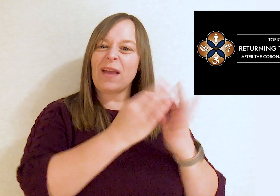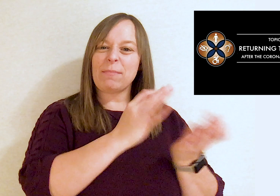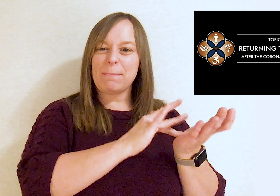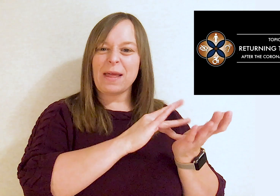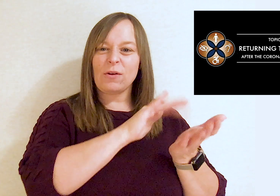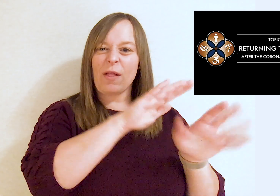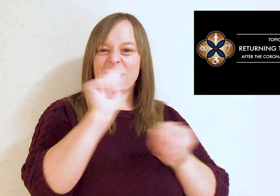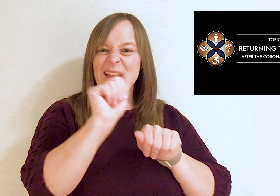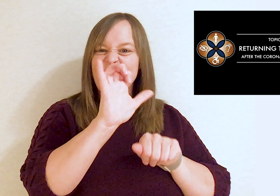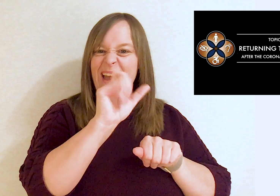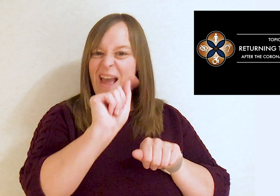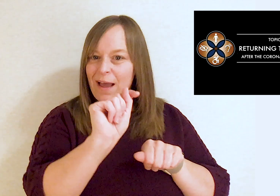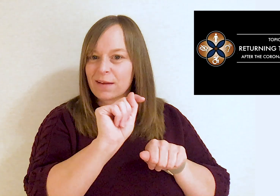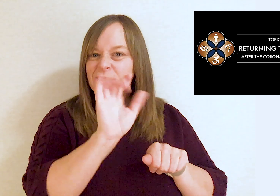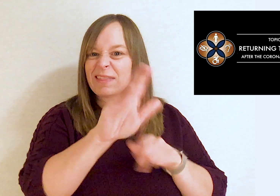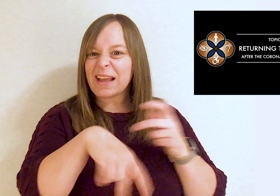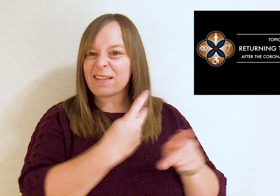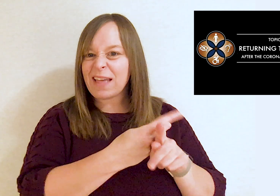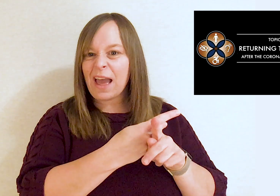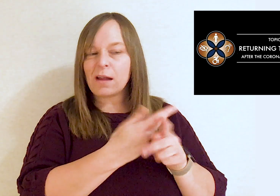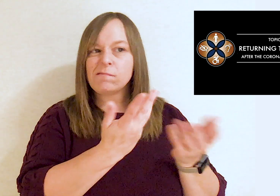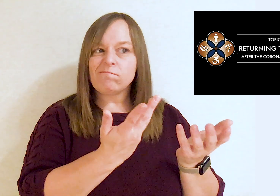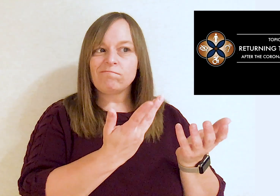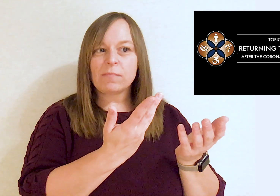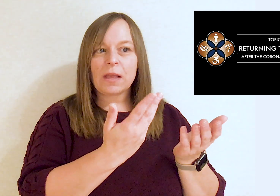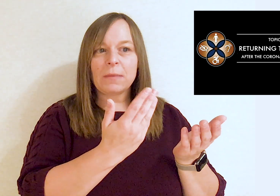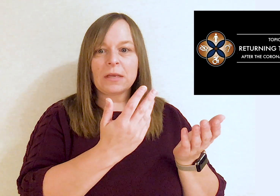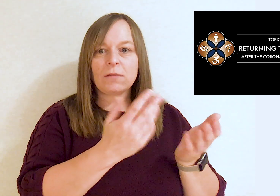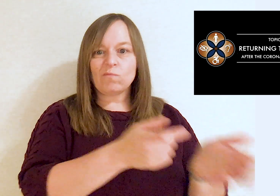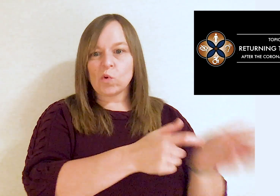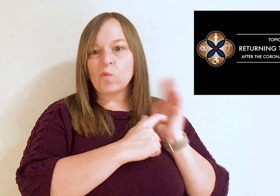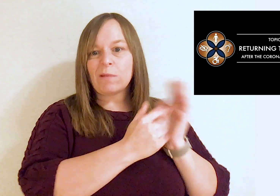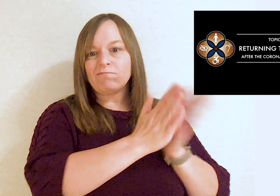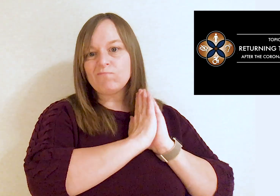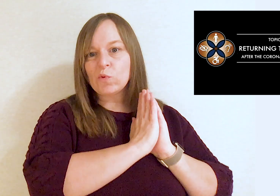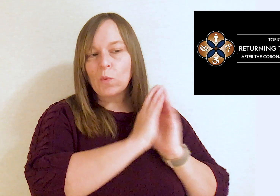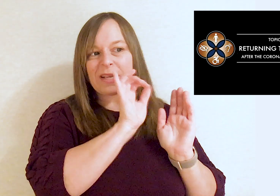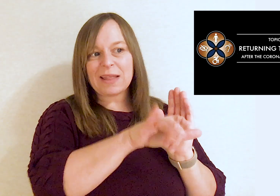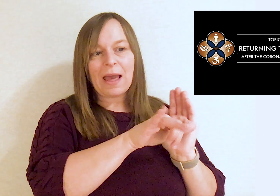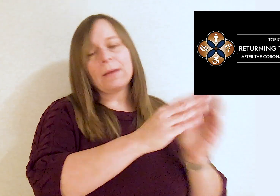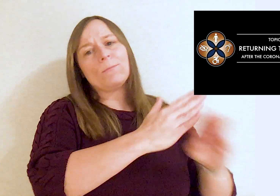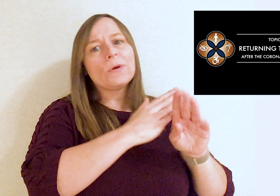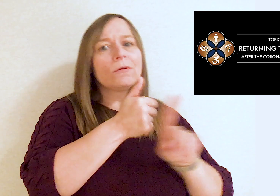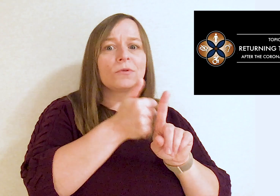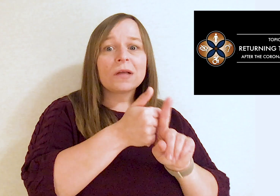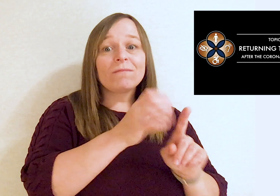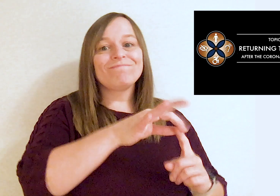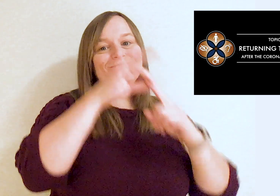Leave Act) and things like that that they need to request because they need to protect themselves uniquely.